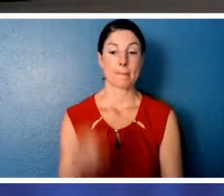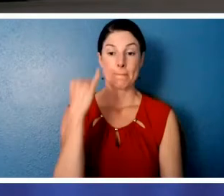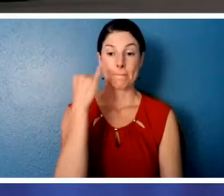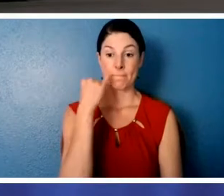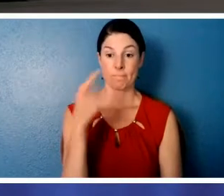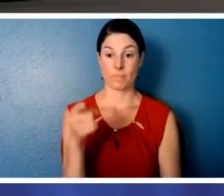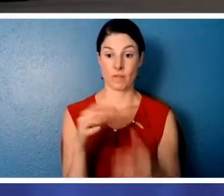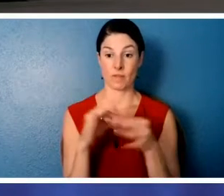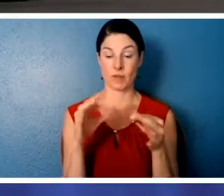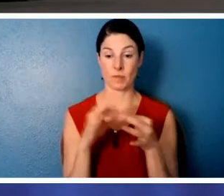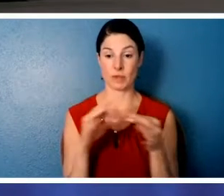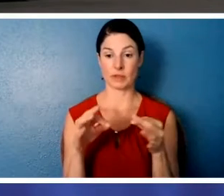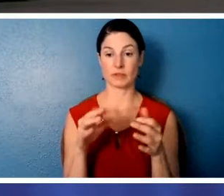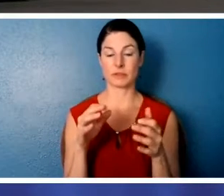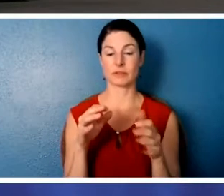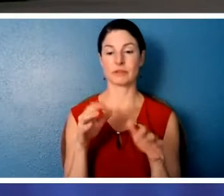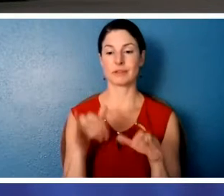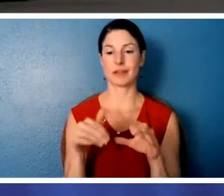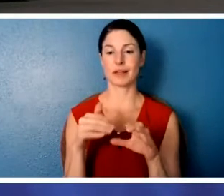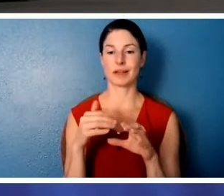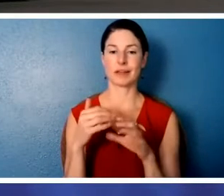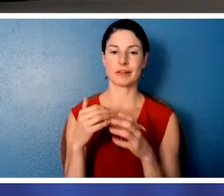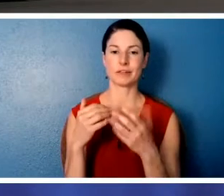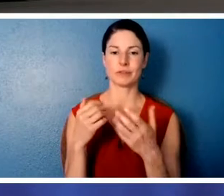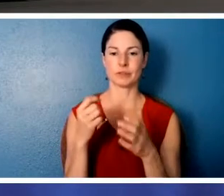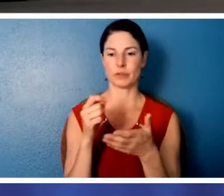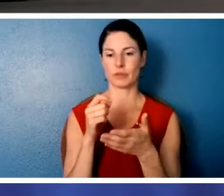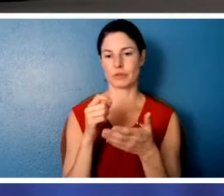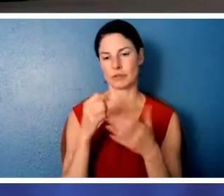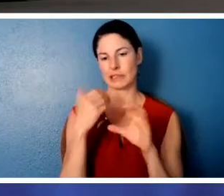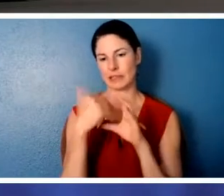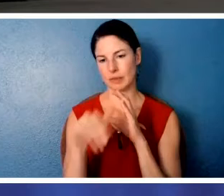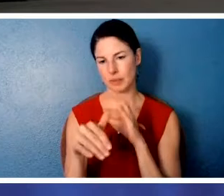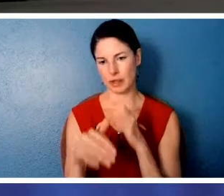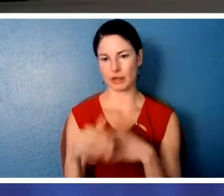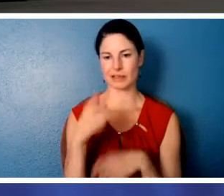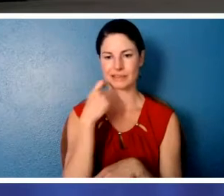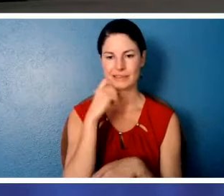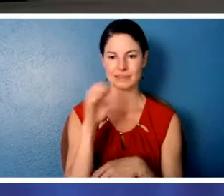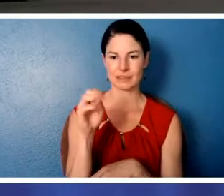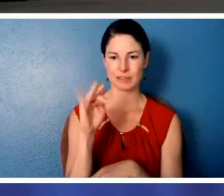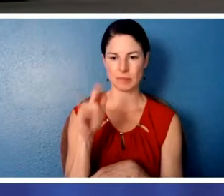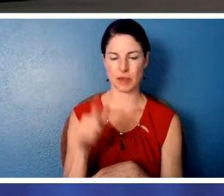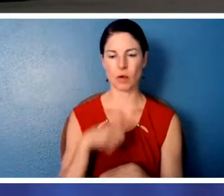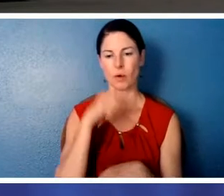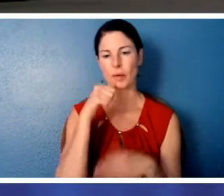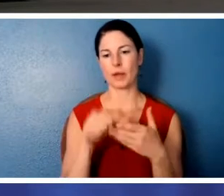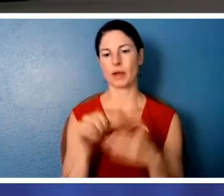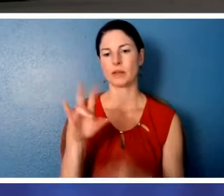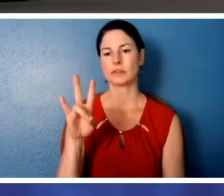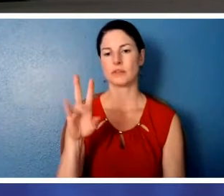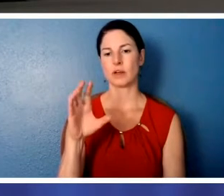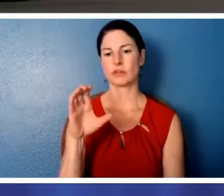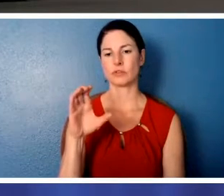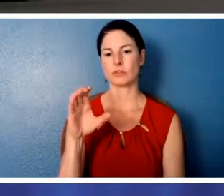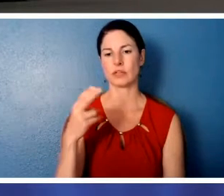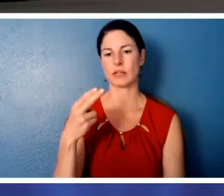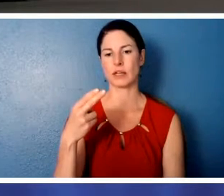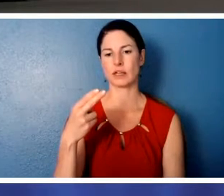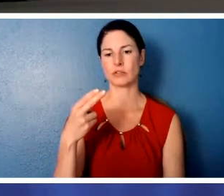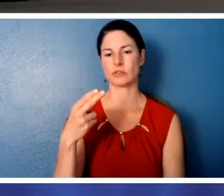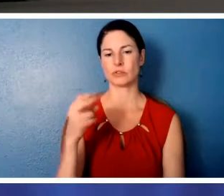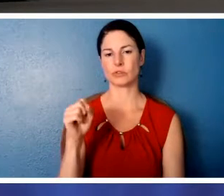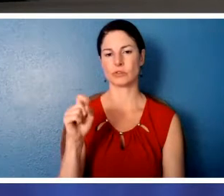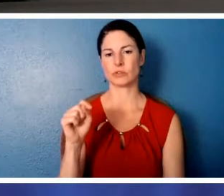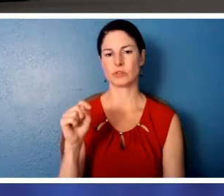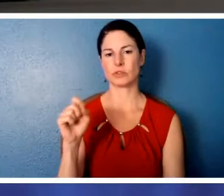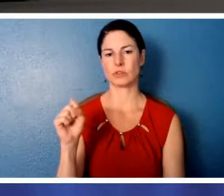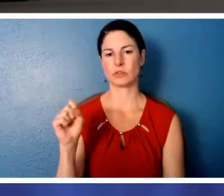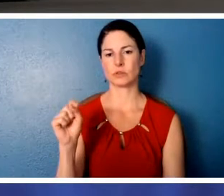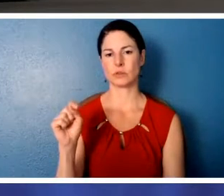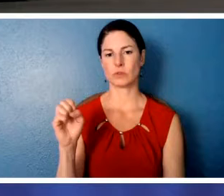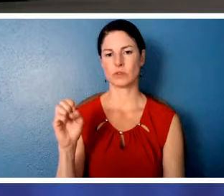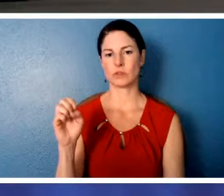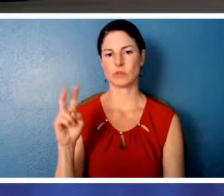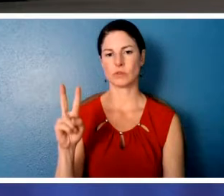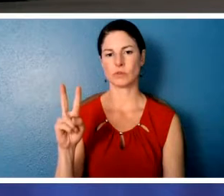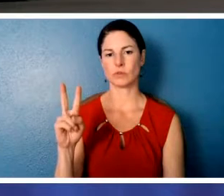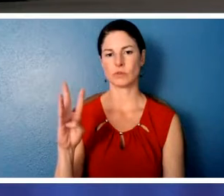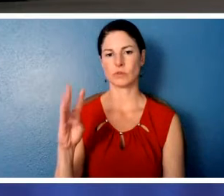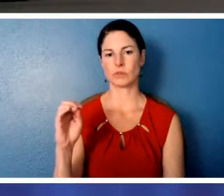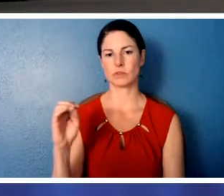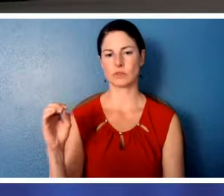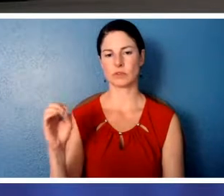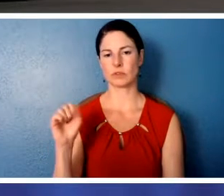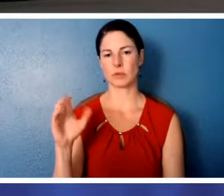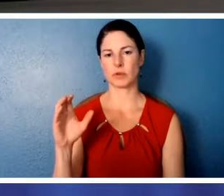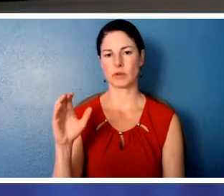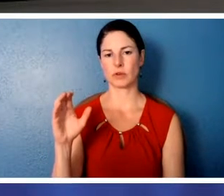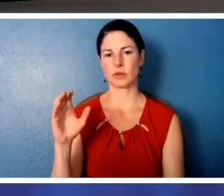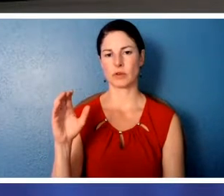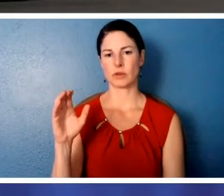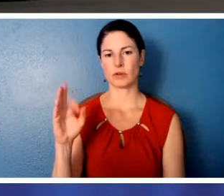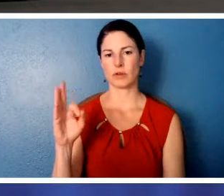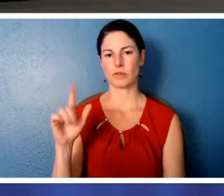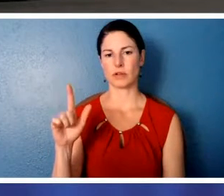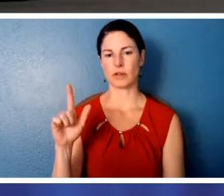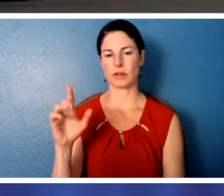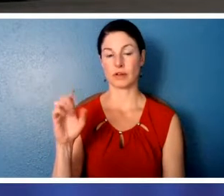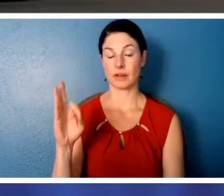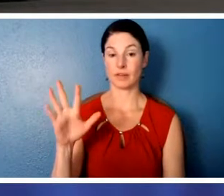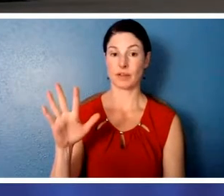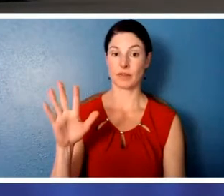SacGov: To redistricting at SEC county.net or mail them to 700 H street suite 2450 sacramento 95814 and attention to the Clerk of the board.